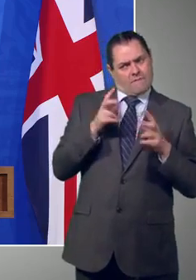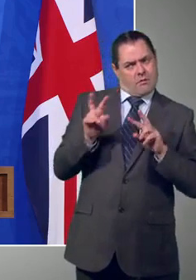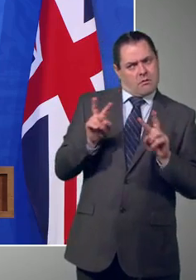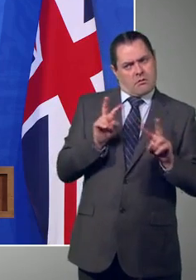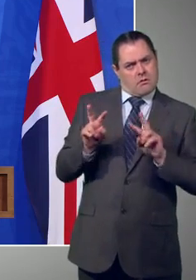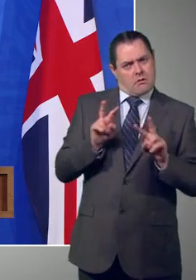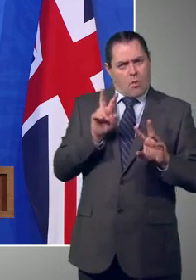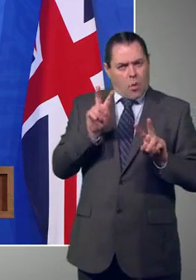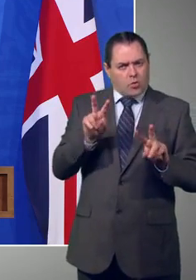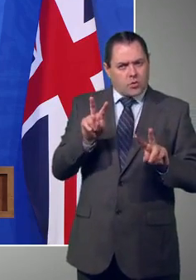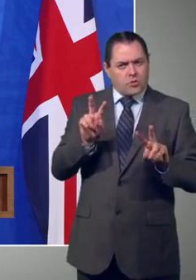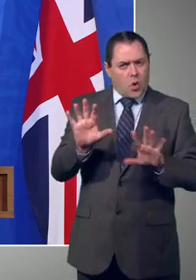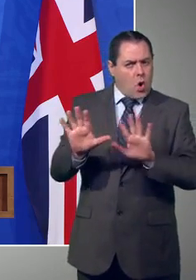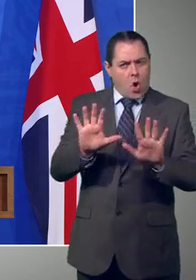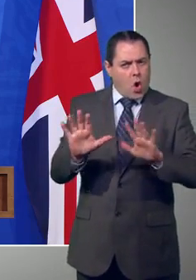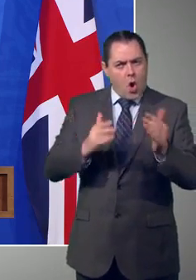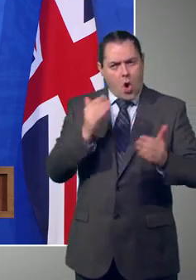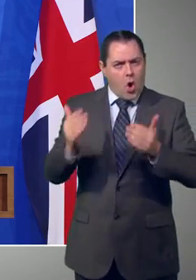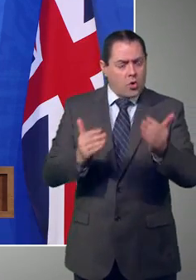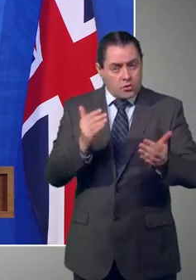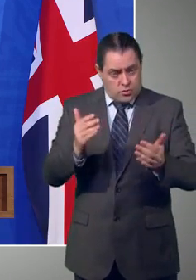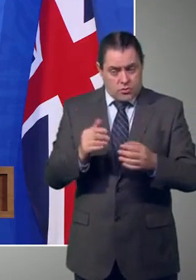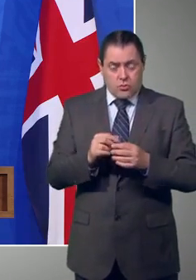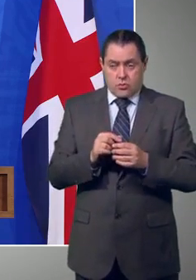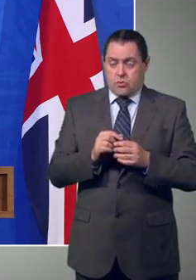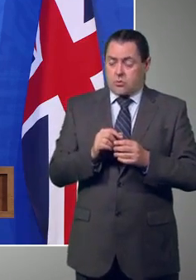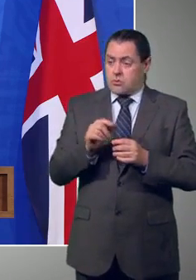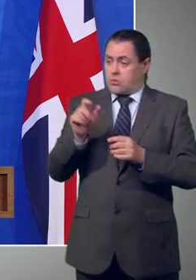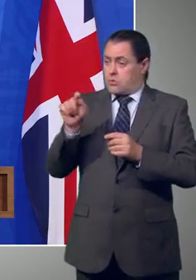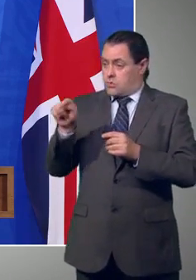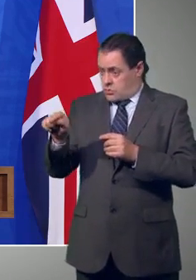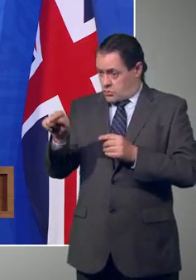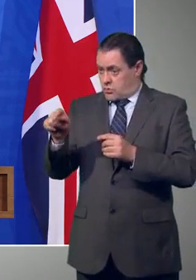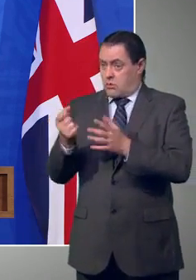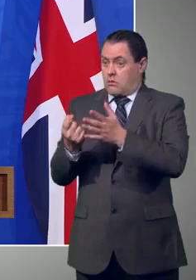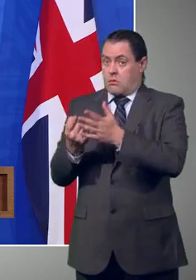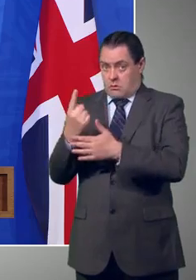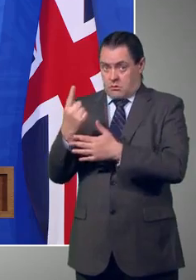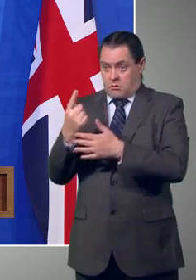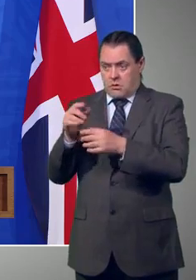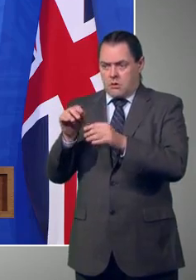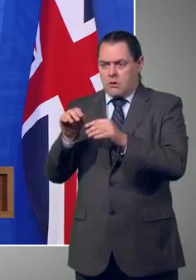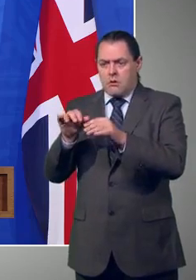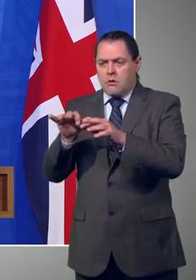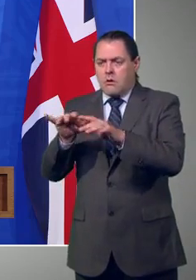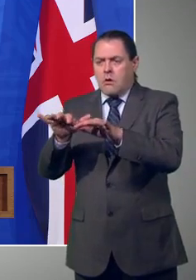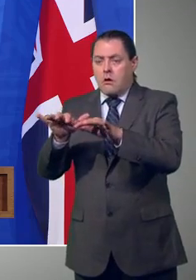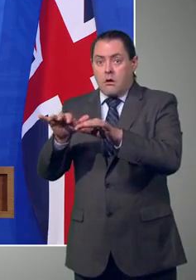of cases translates into people ending up in hospital or sadly